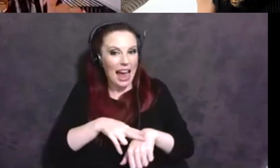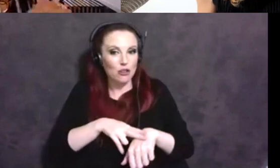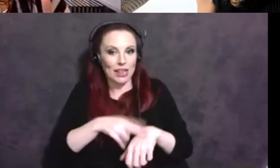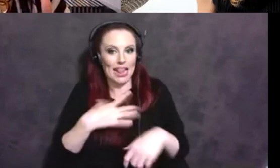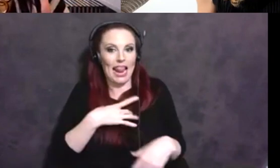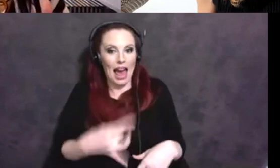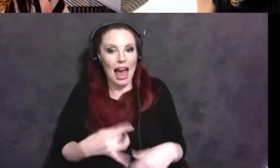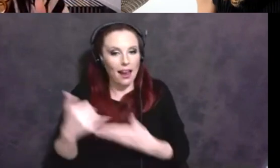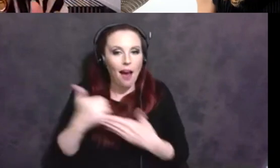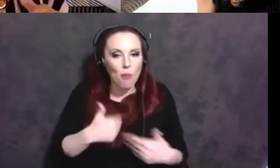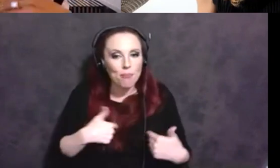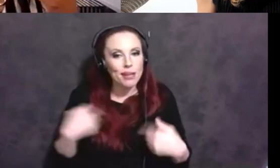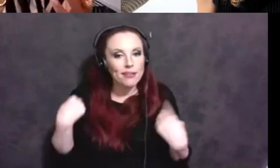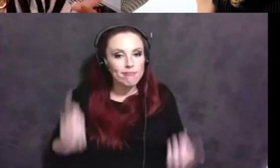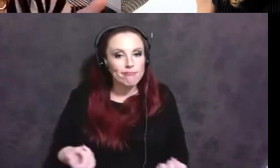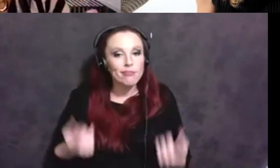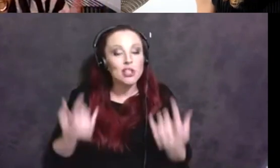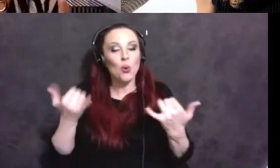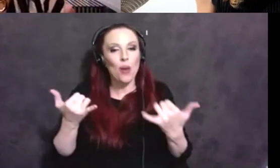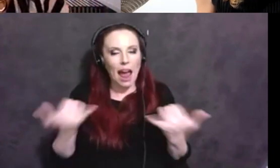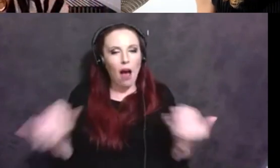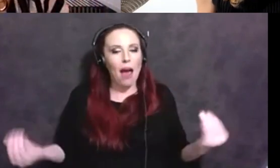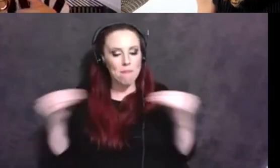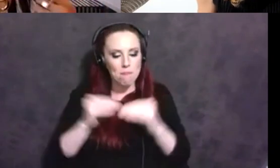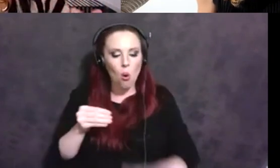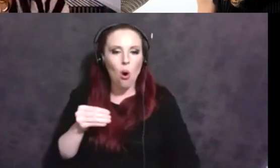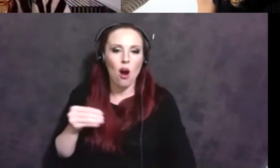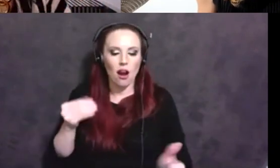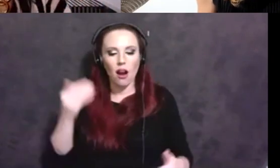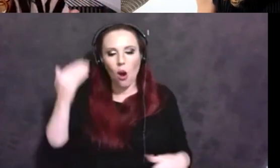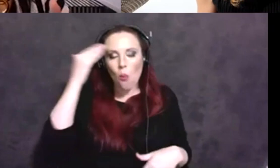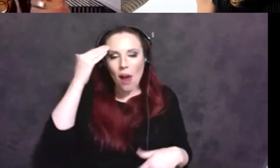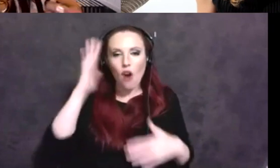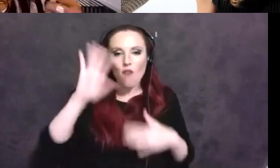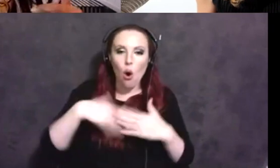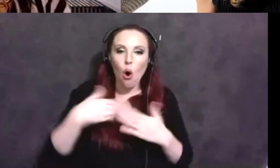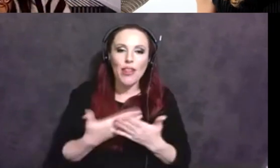and pushes the energy out. A lot of the things I was naturally gravitating towards have been